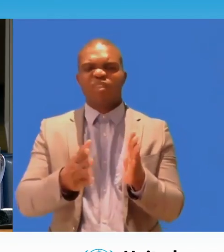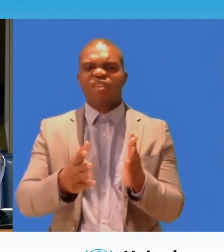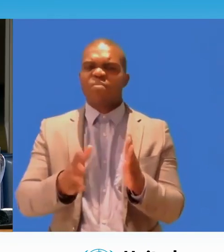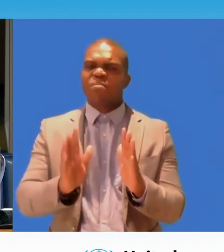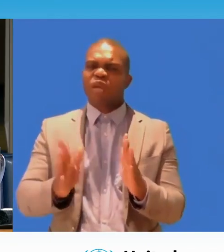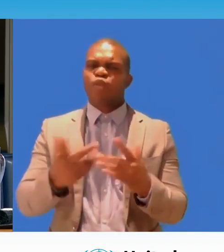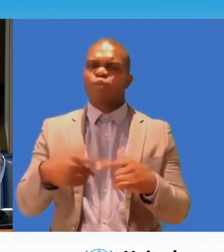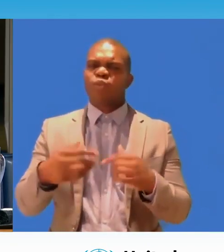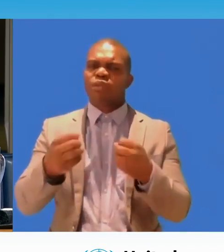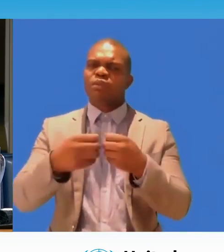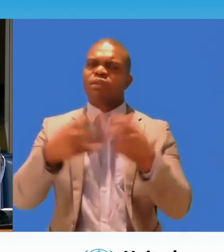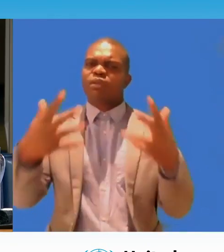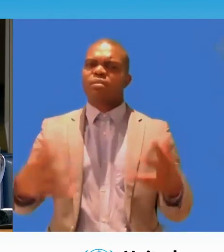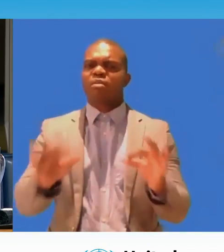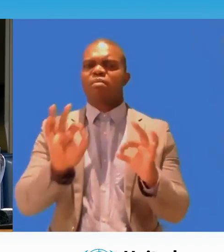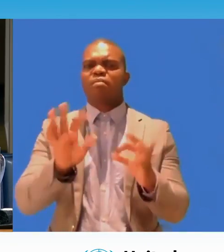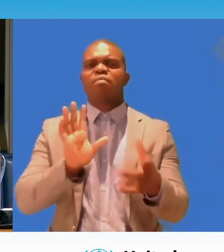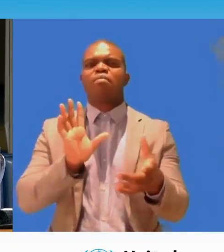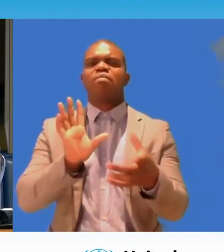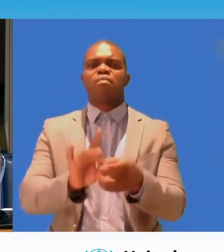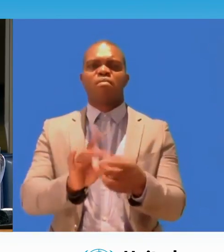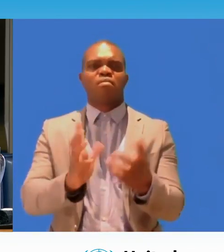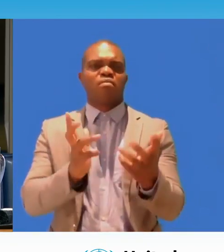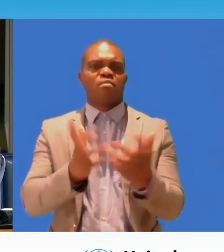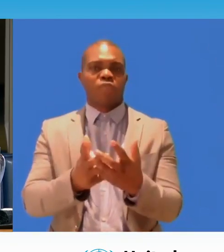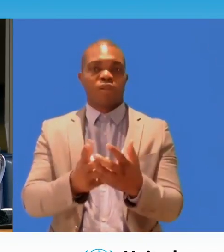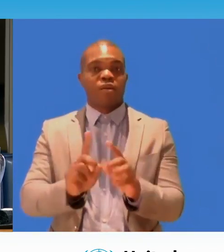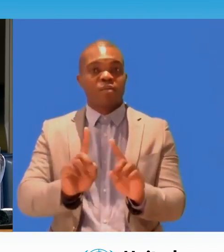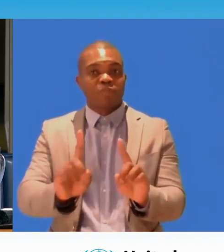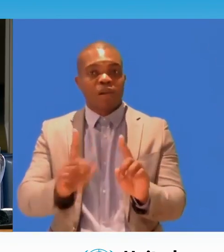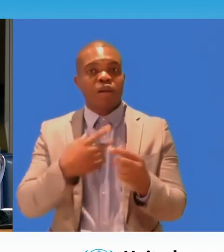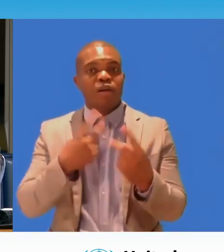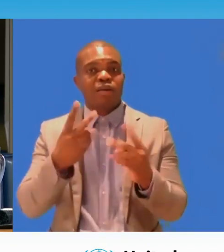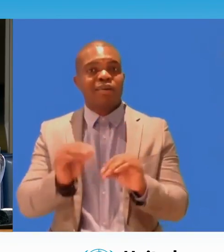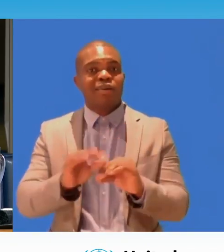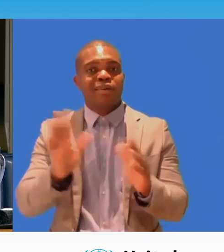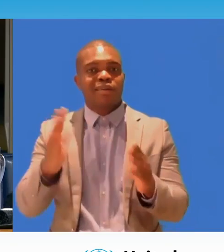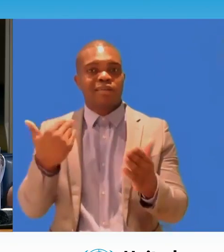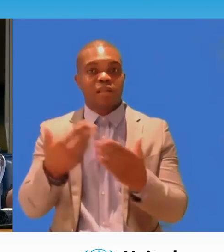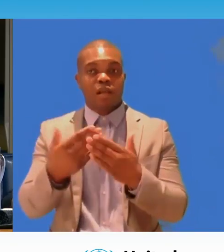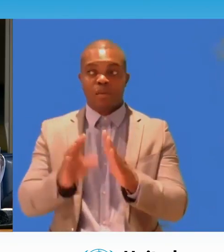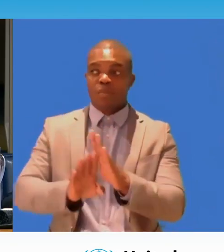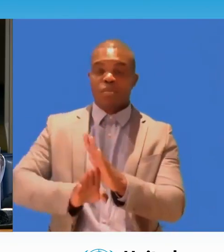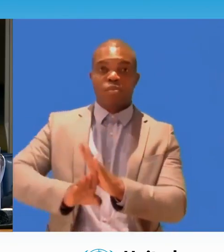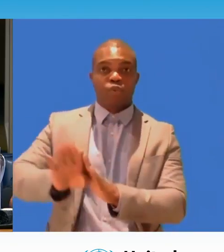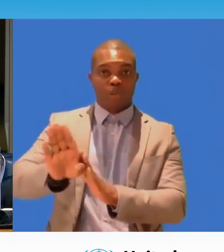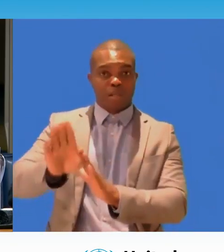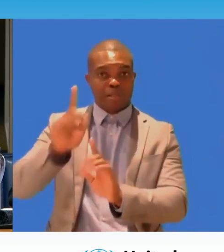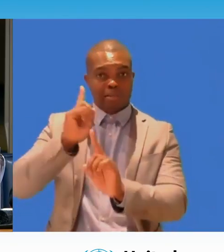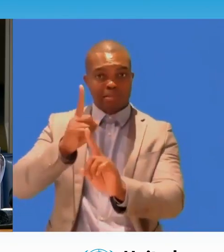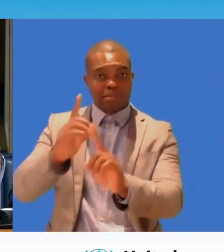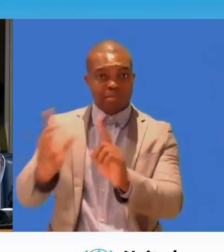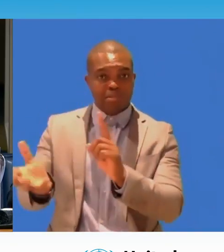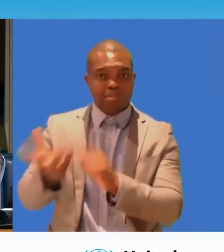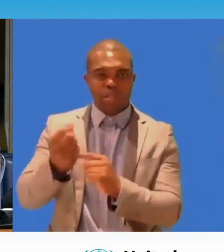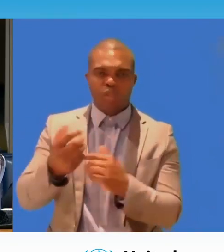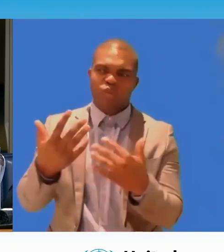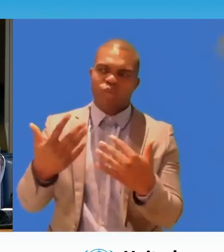peace and security and robust systems of global governance will be inadequate and uneven without